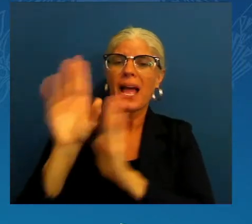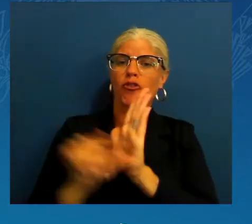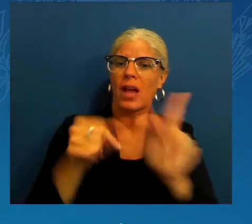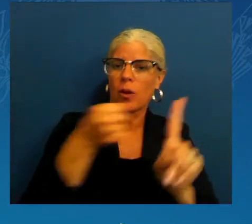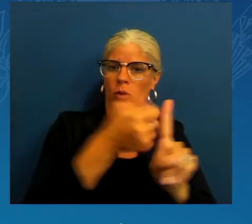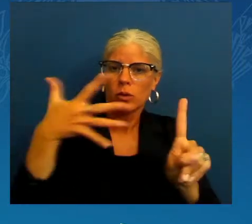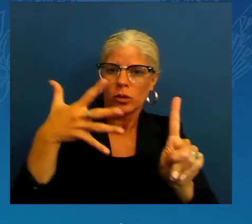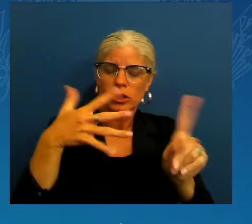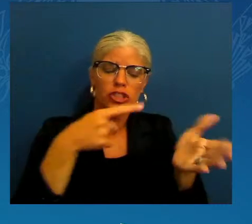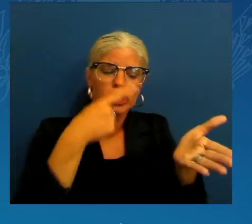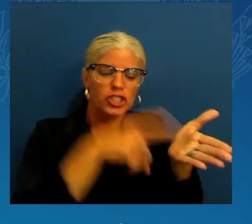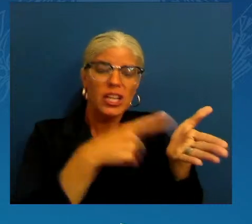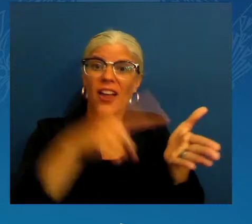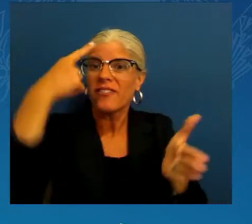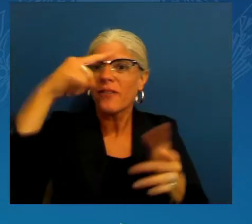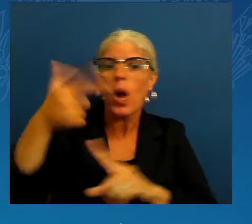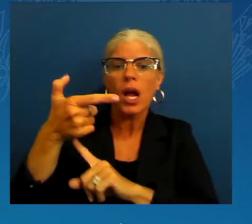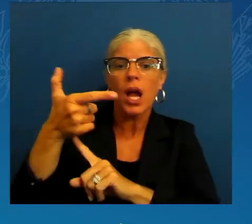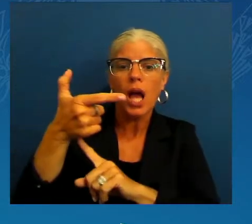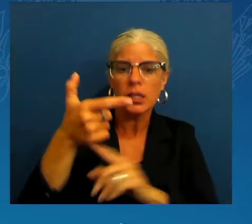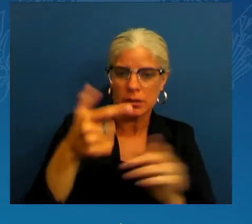And we who believe in reproductive freedom